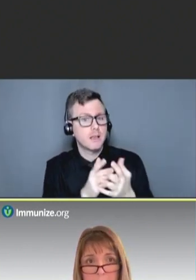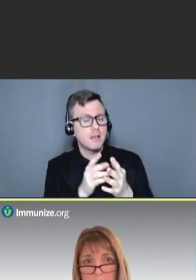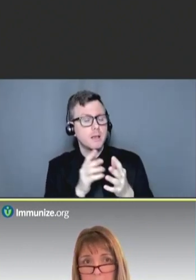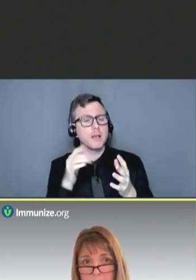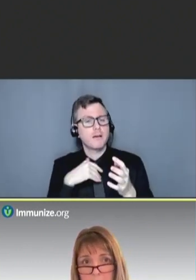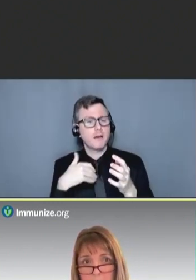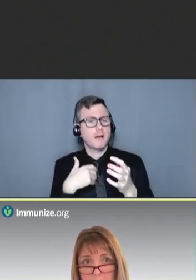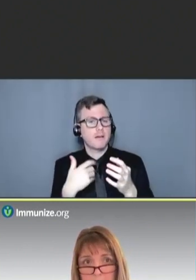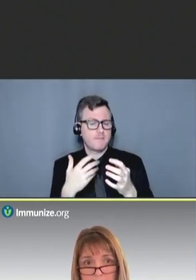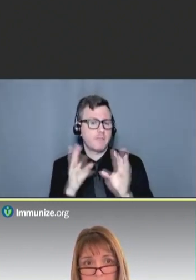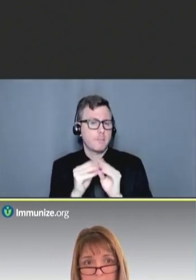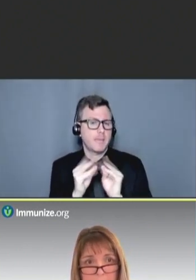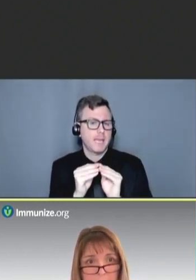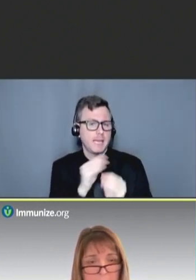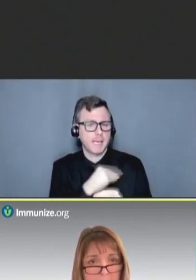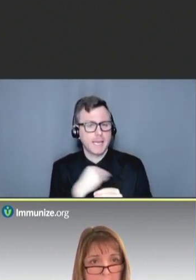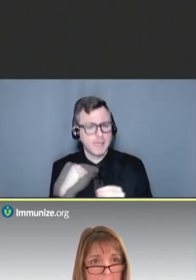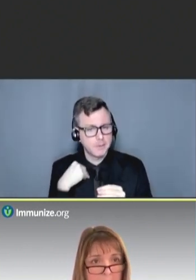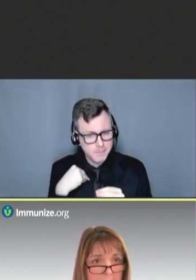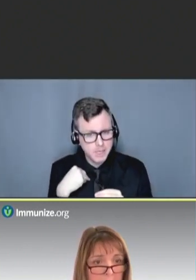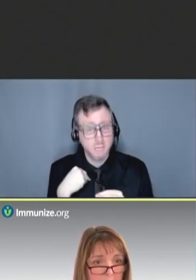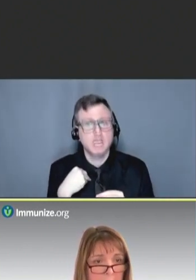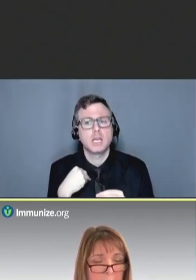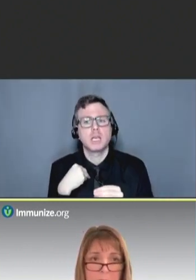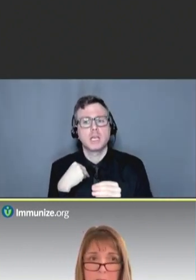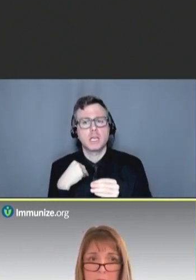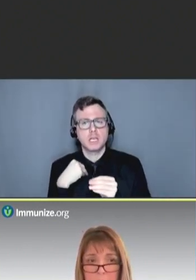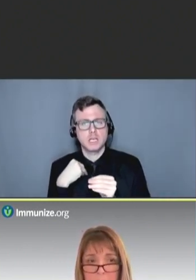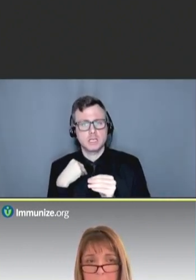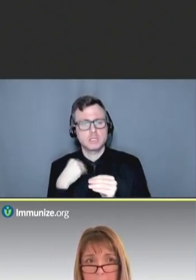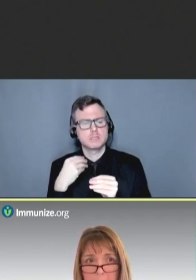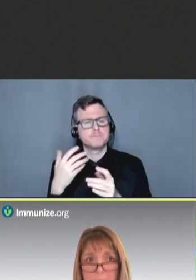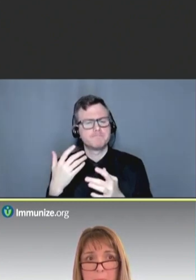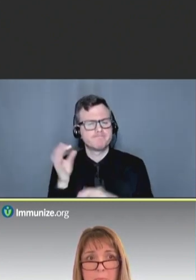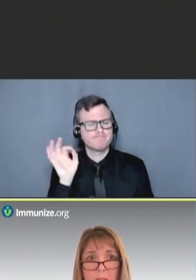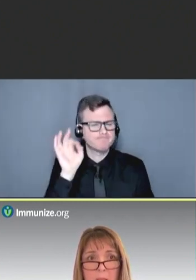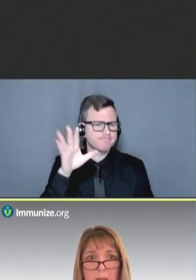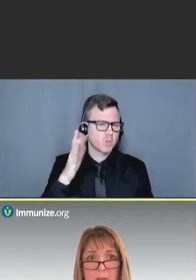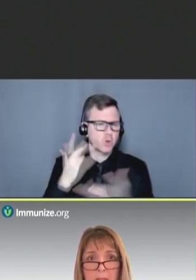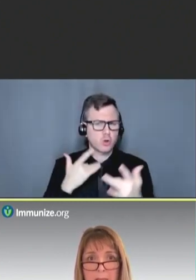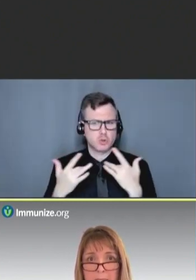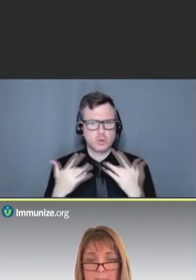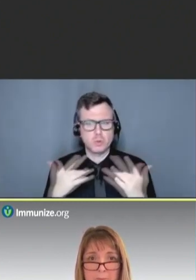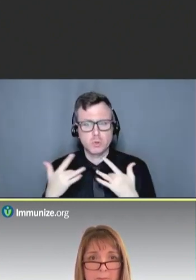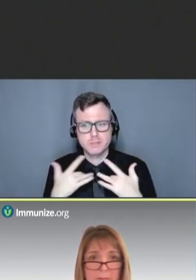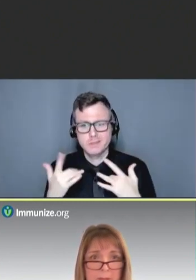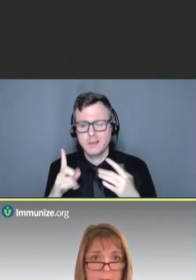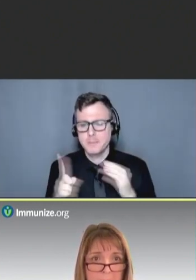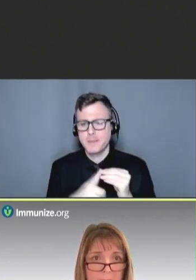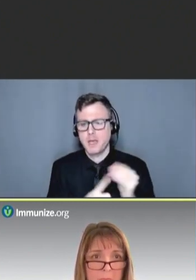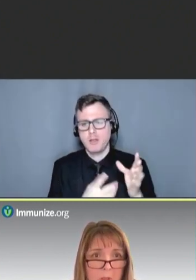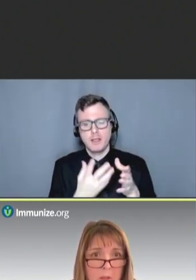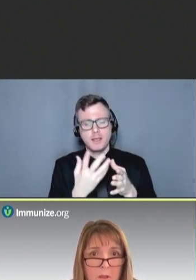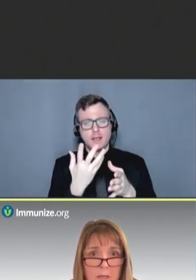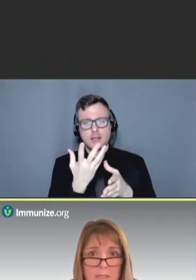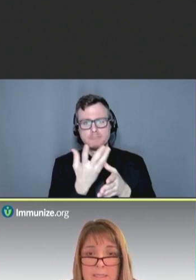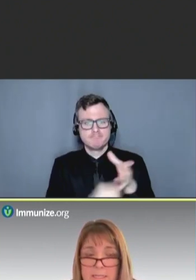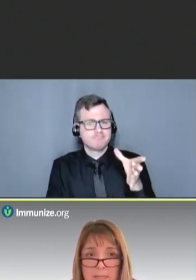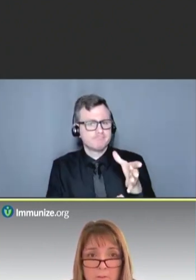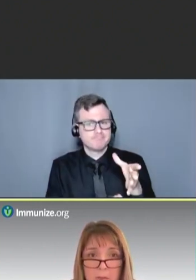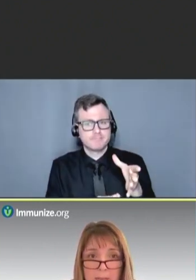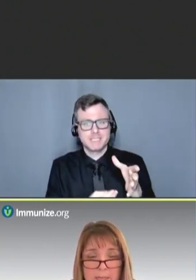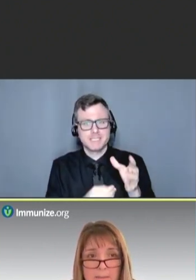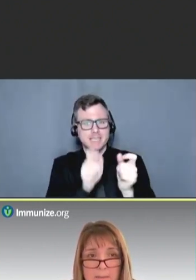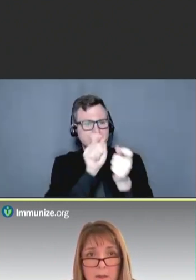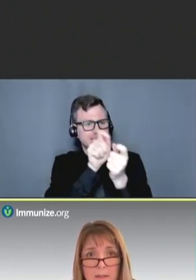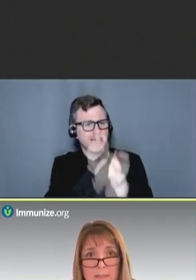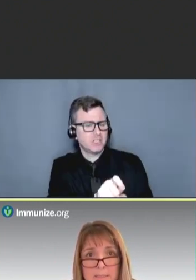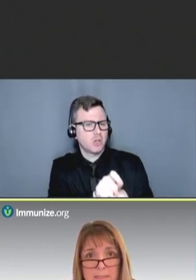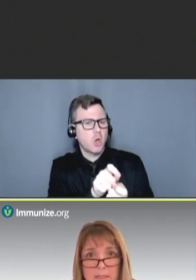brought to The Summit at large some concerns about lack of detailed guidance on conducting